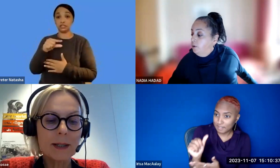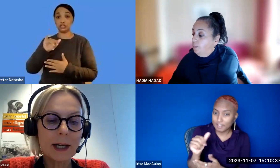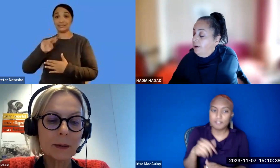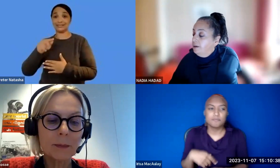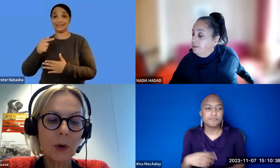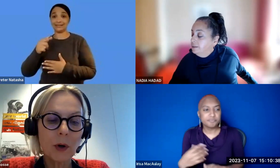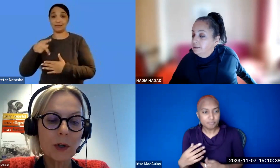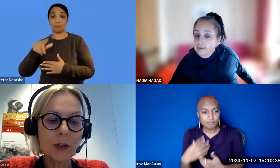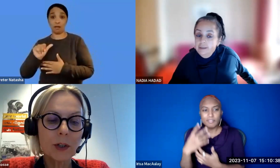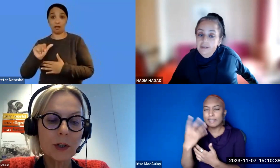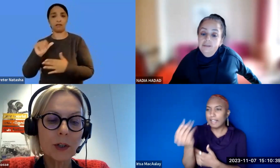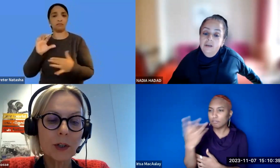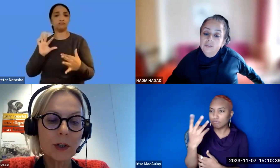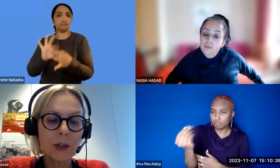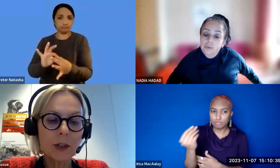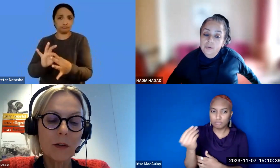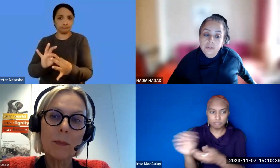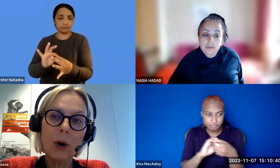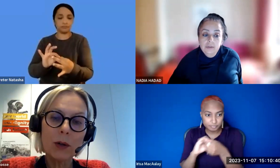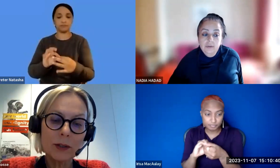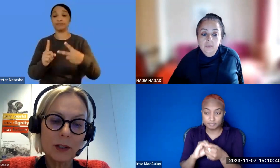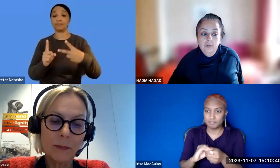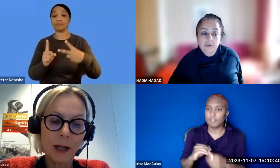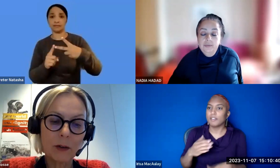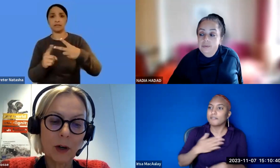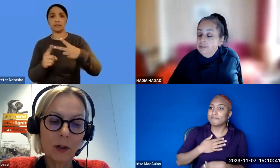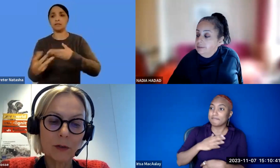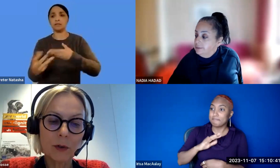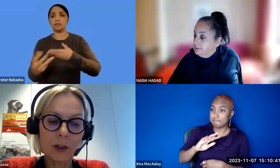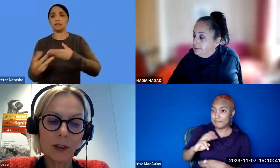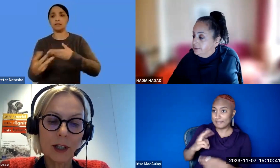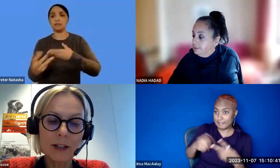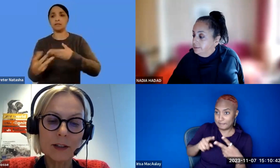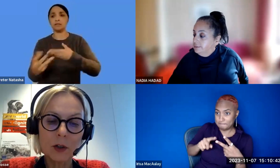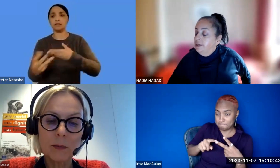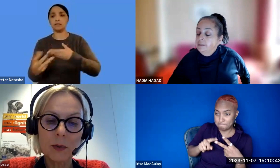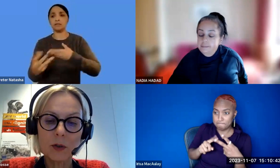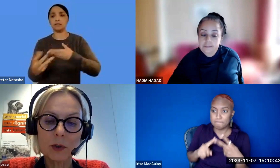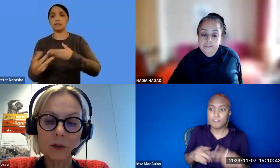My second point is what is our policy background as a commission?